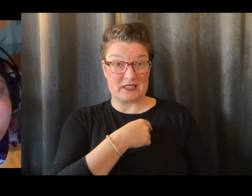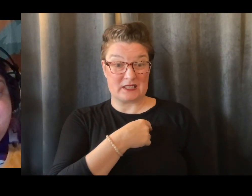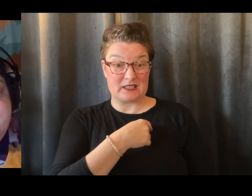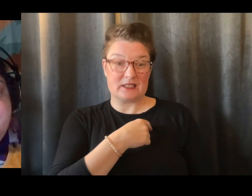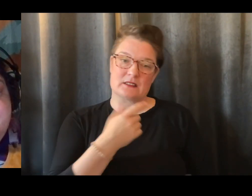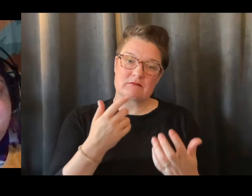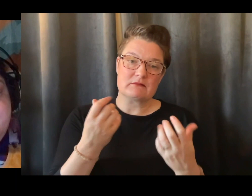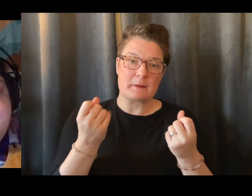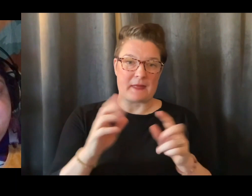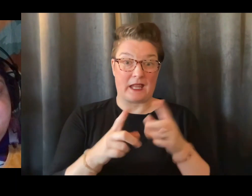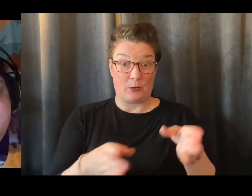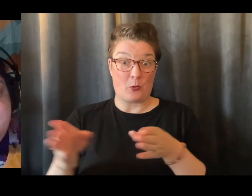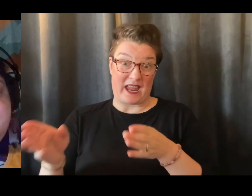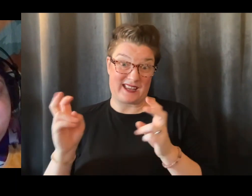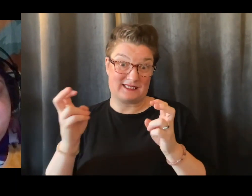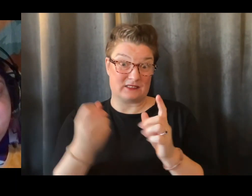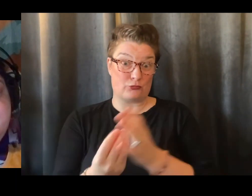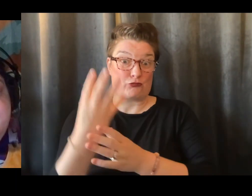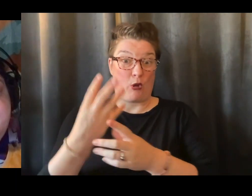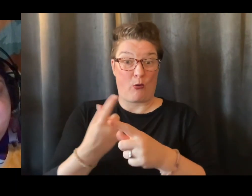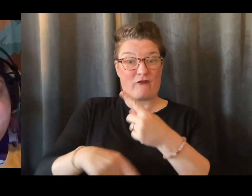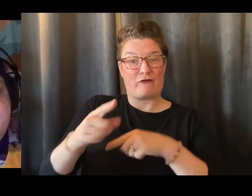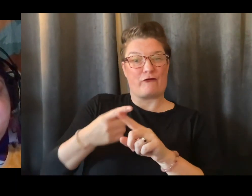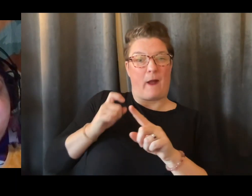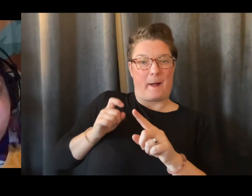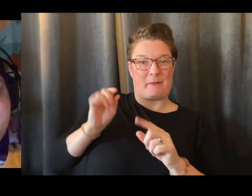time of our lives and some of that work. As well.